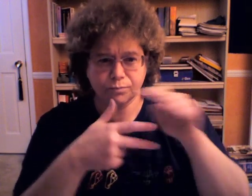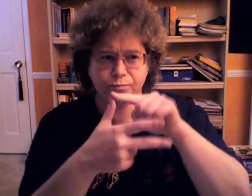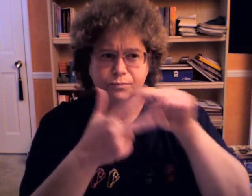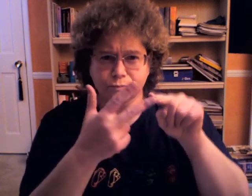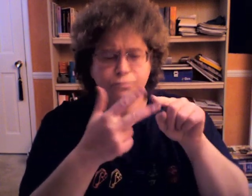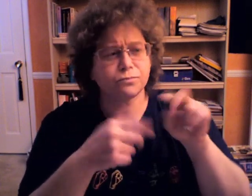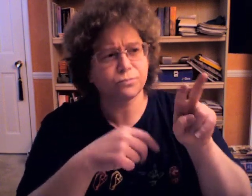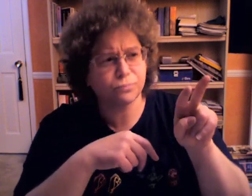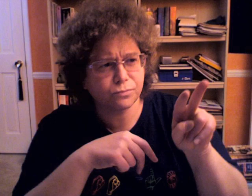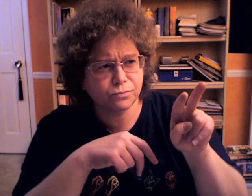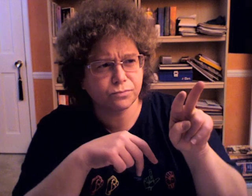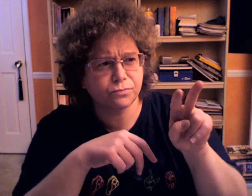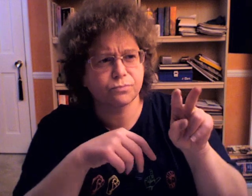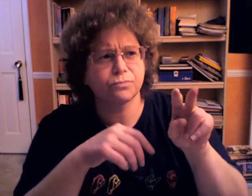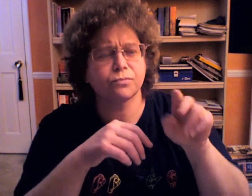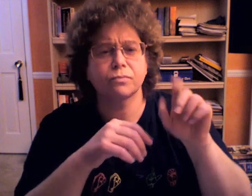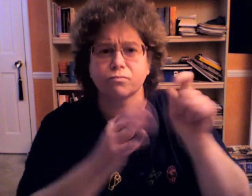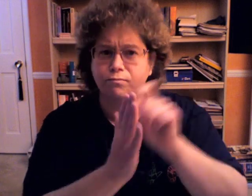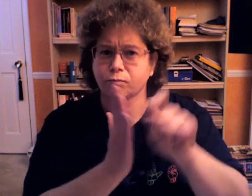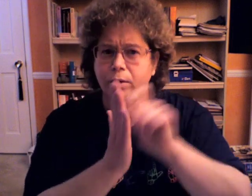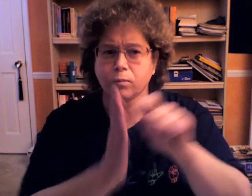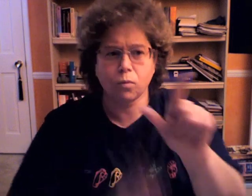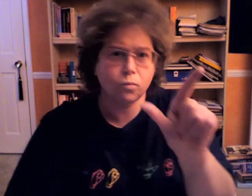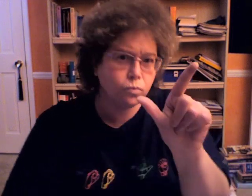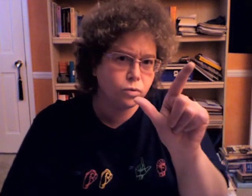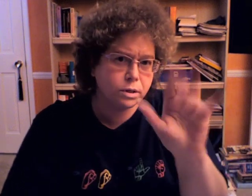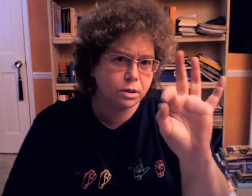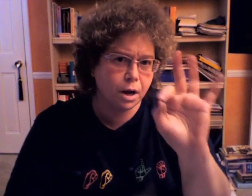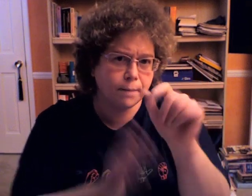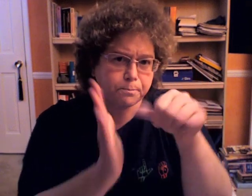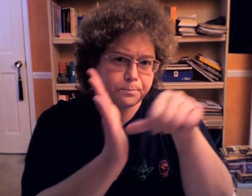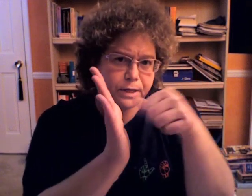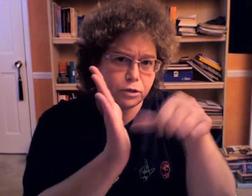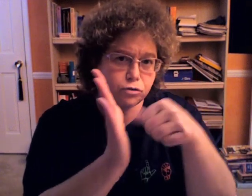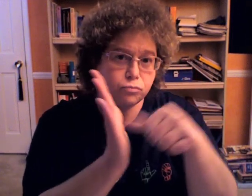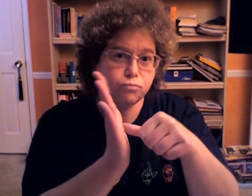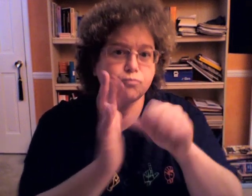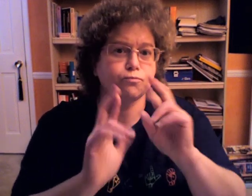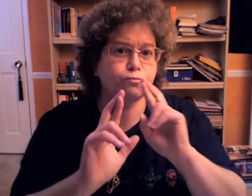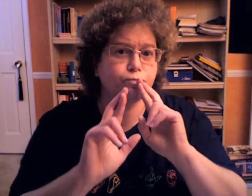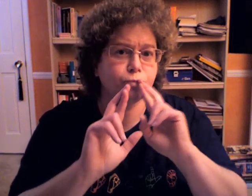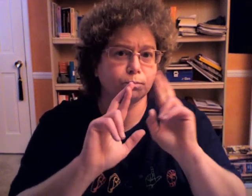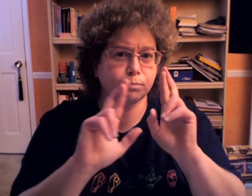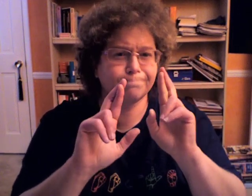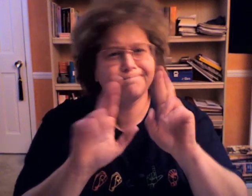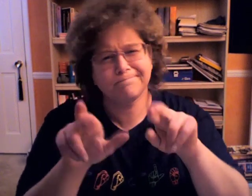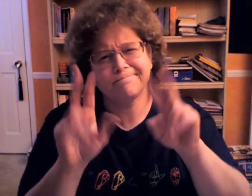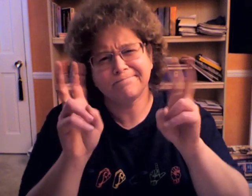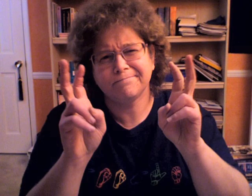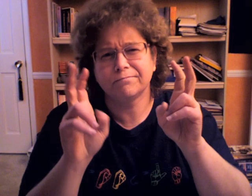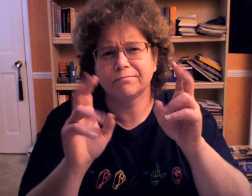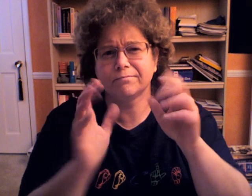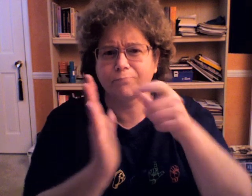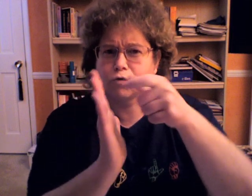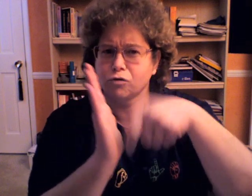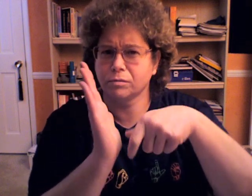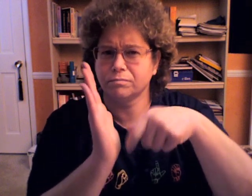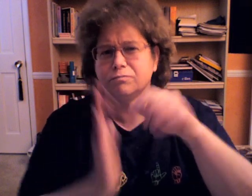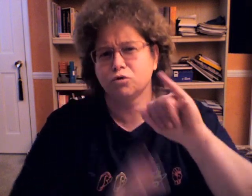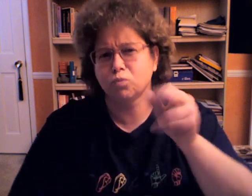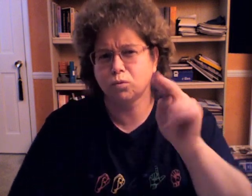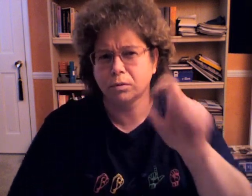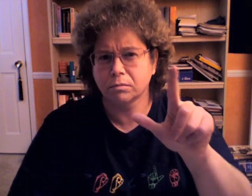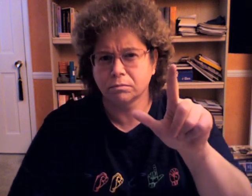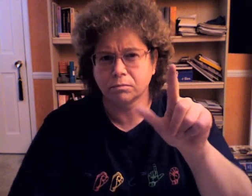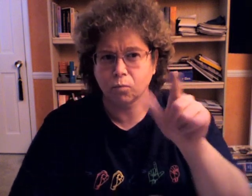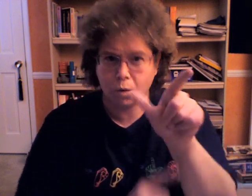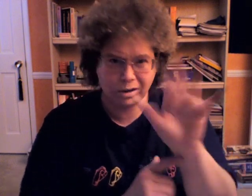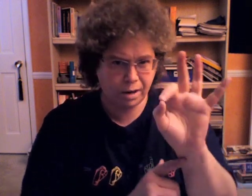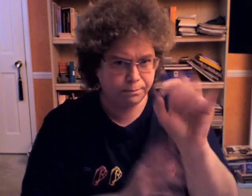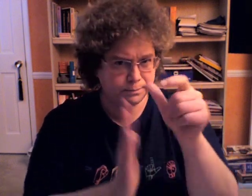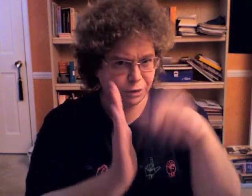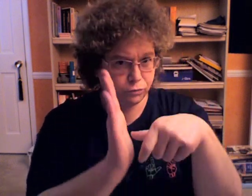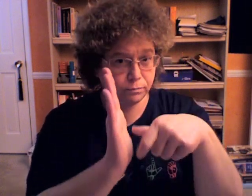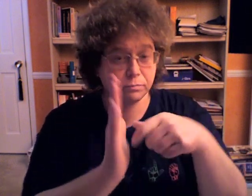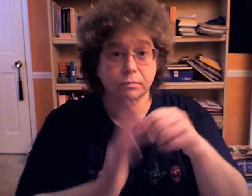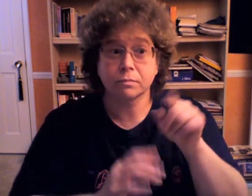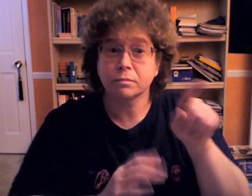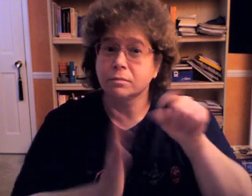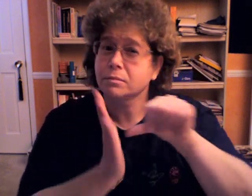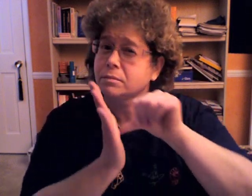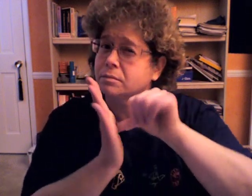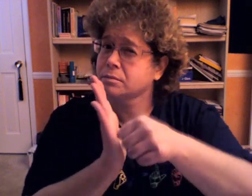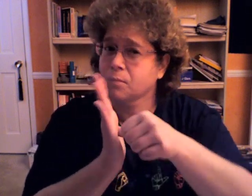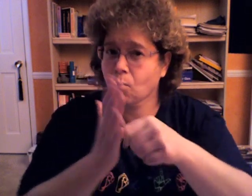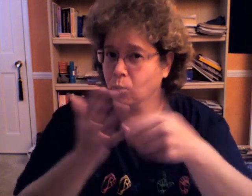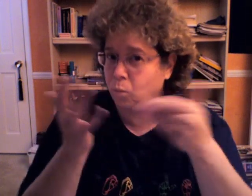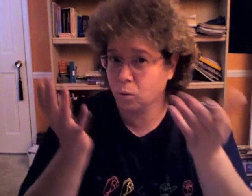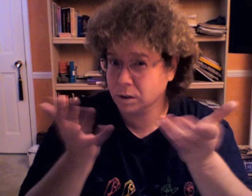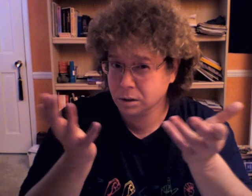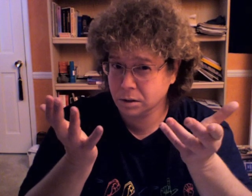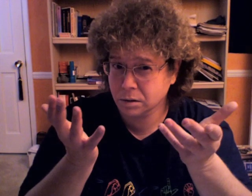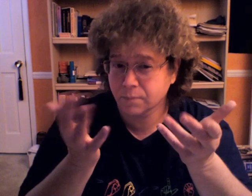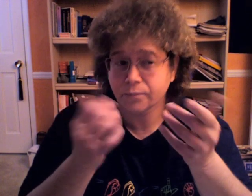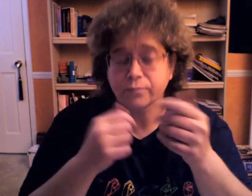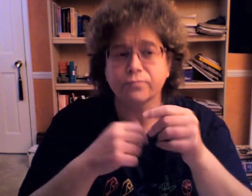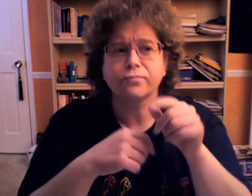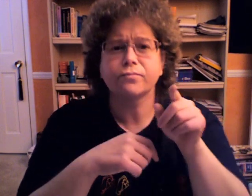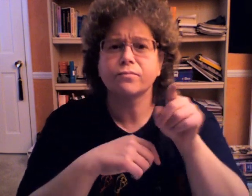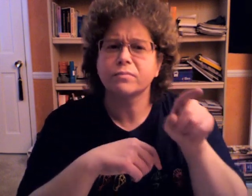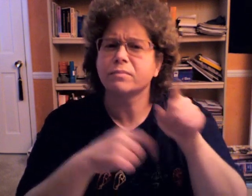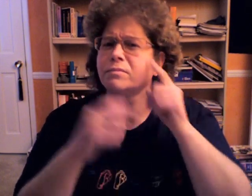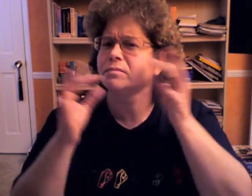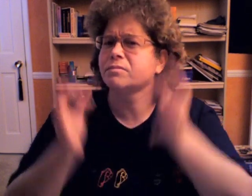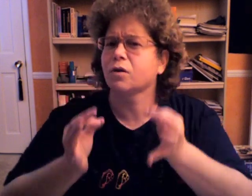They wrote a 29-page report - journal article. 29 pages emphasizing what? Nelson, White, and Grewe decided to do a